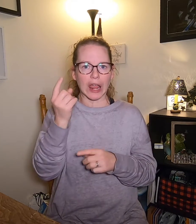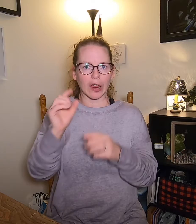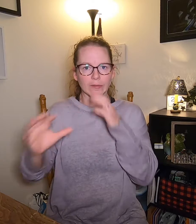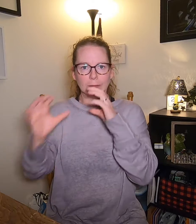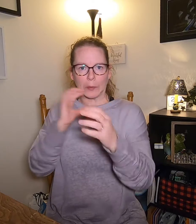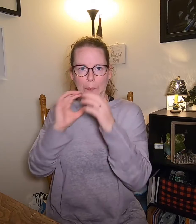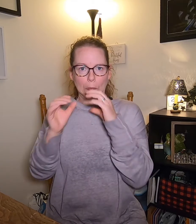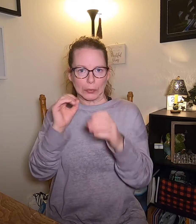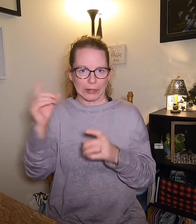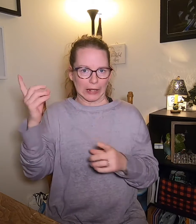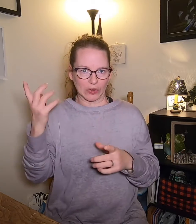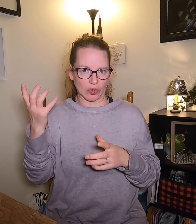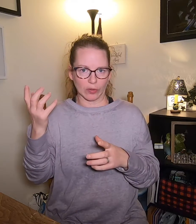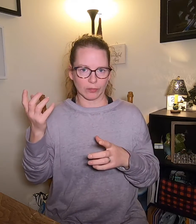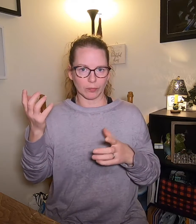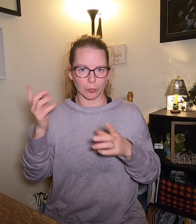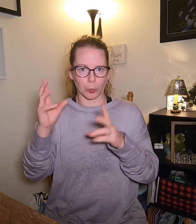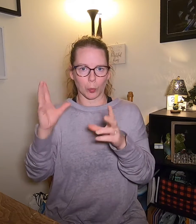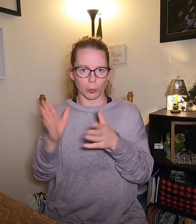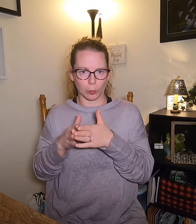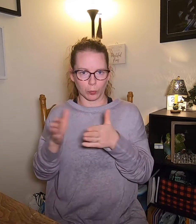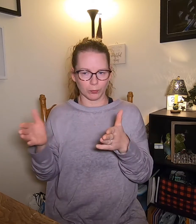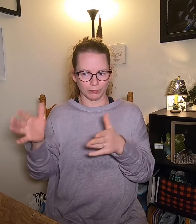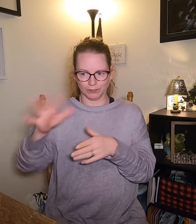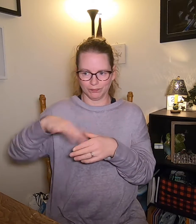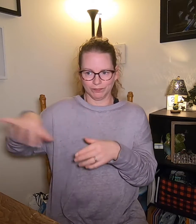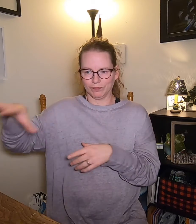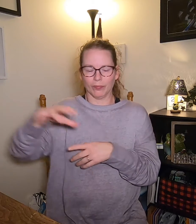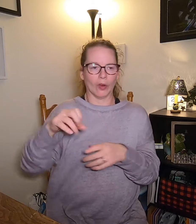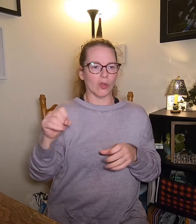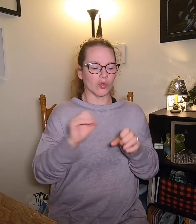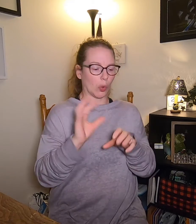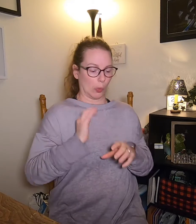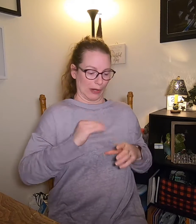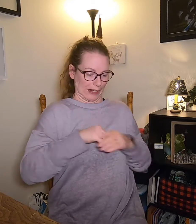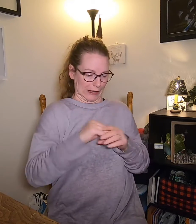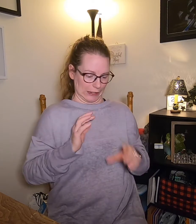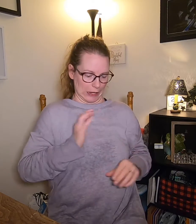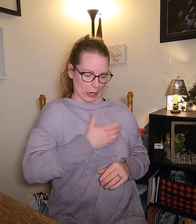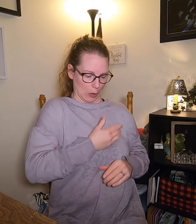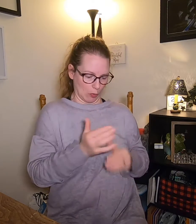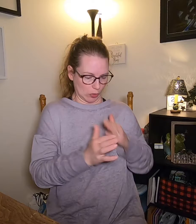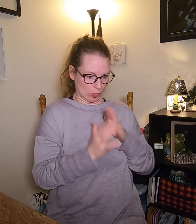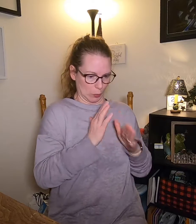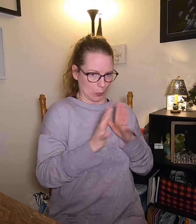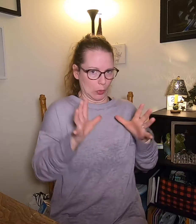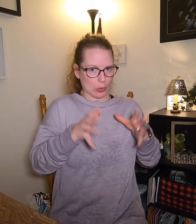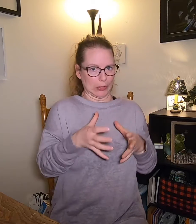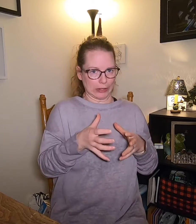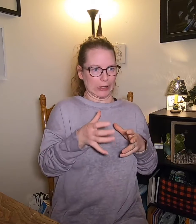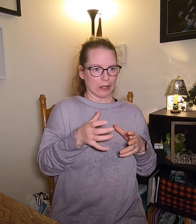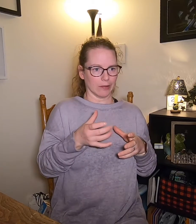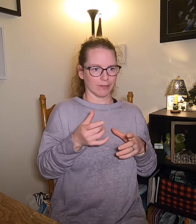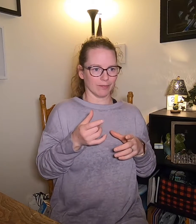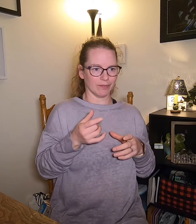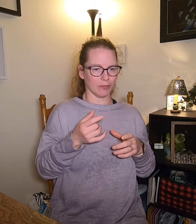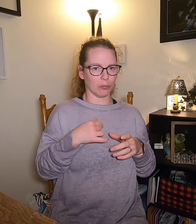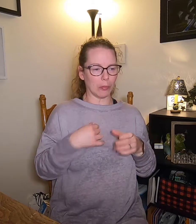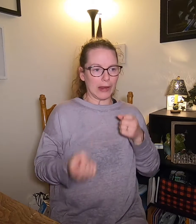communication (what's going on around us) So in our community, we understand each other.